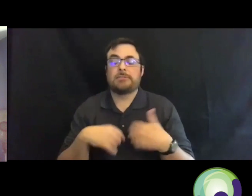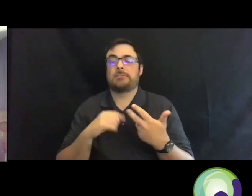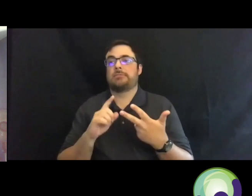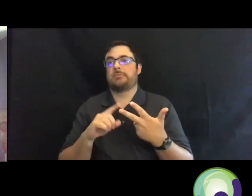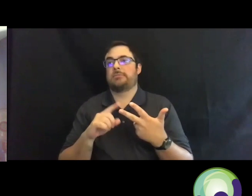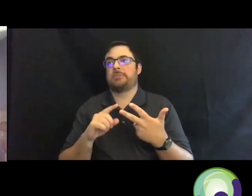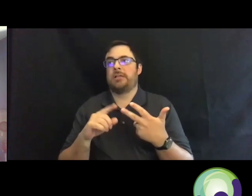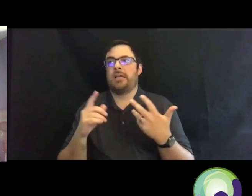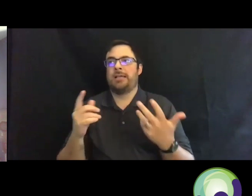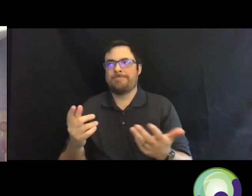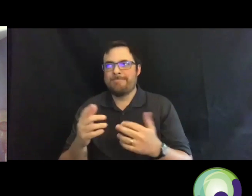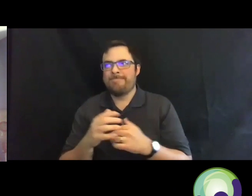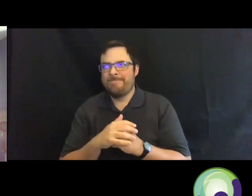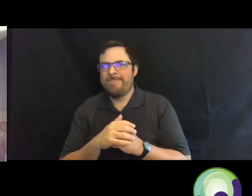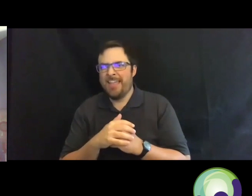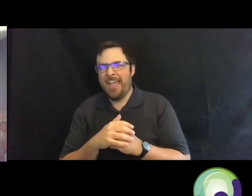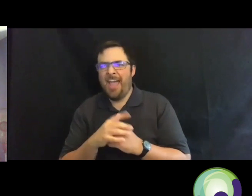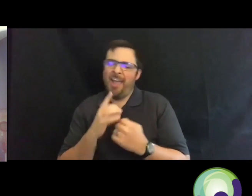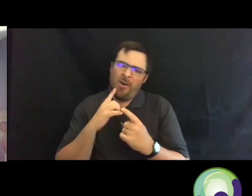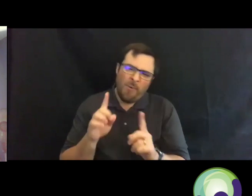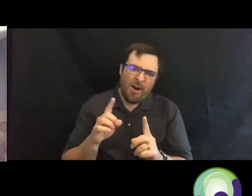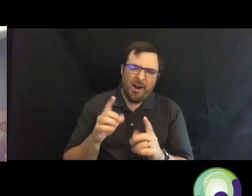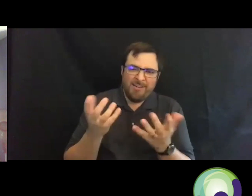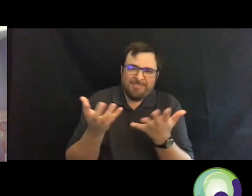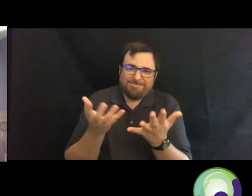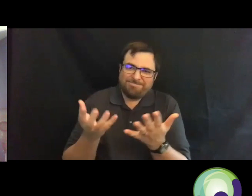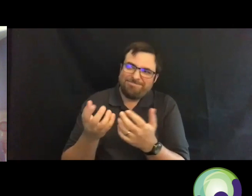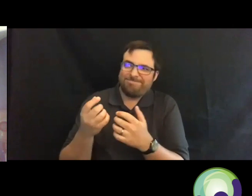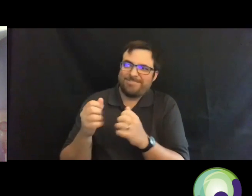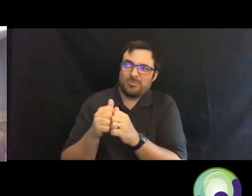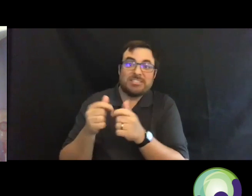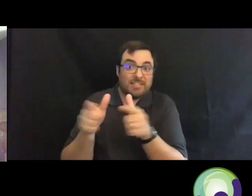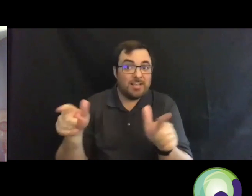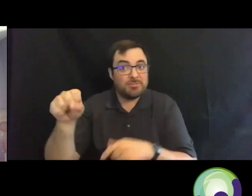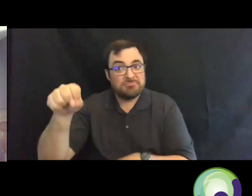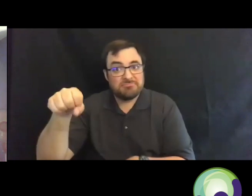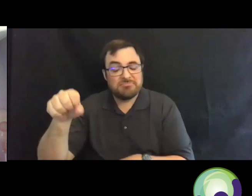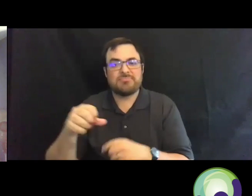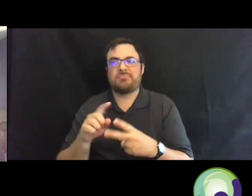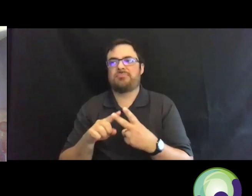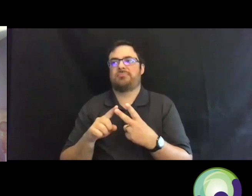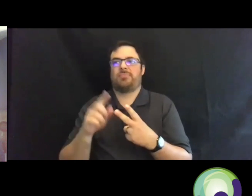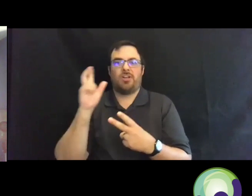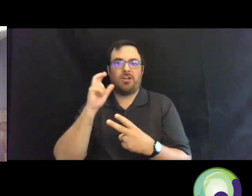And it works well with the language and with auditory training if I had